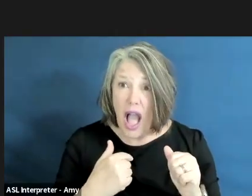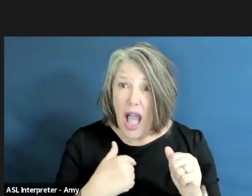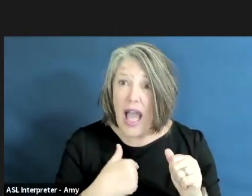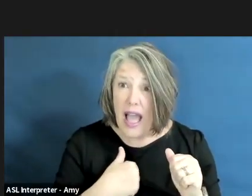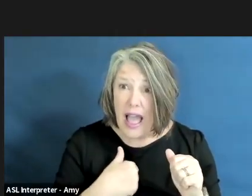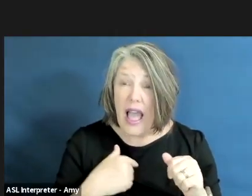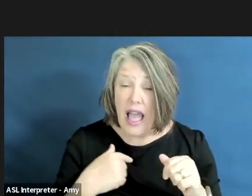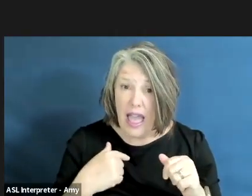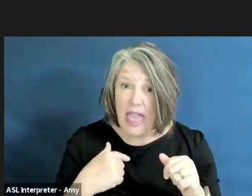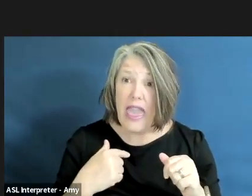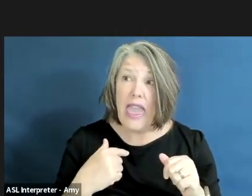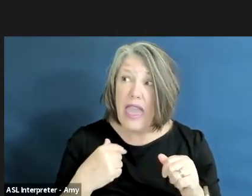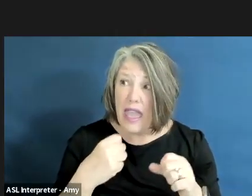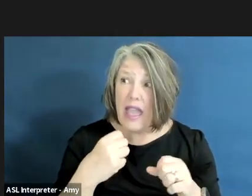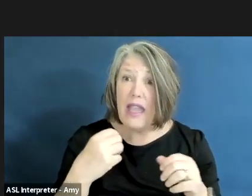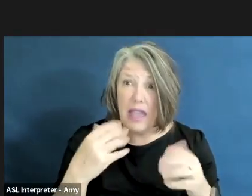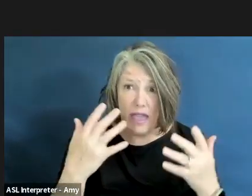generalizations about my life,